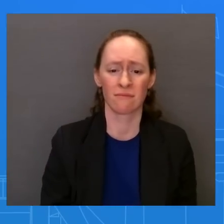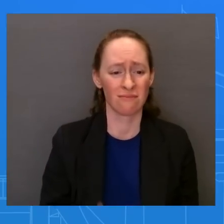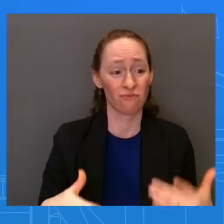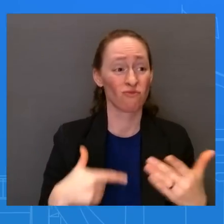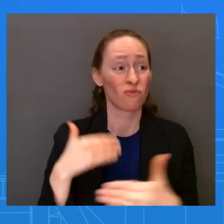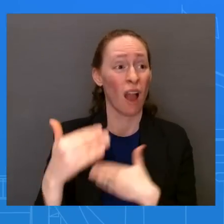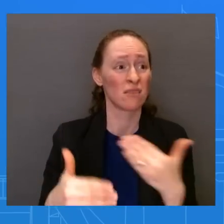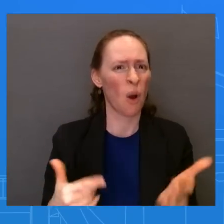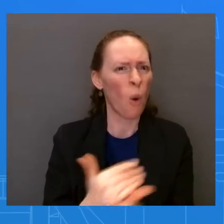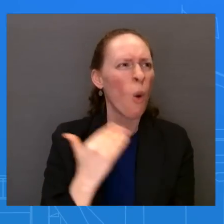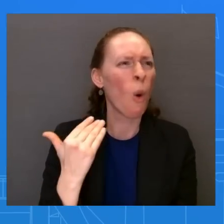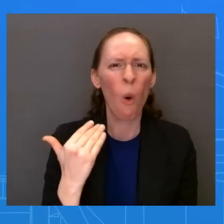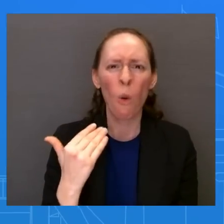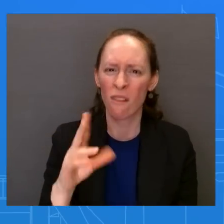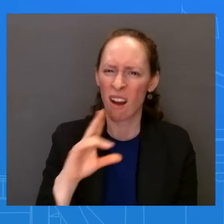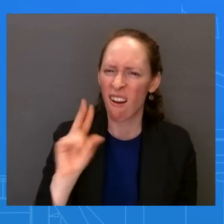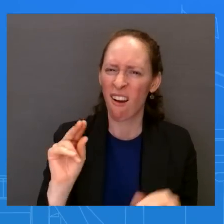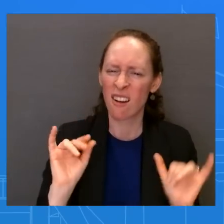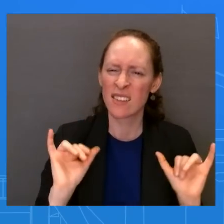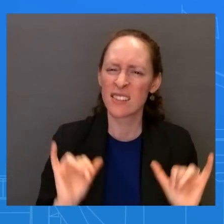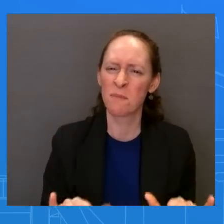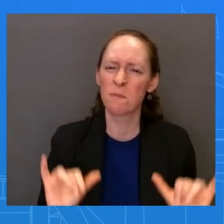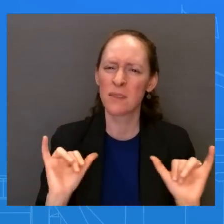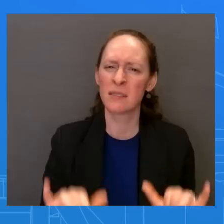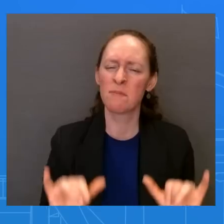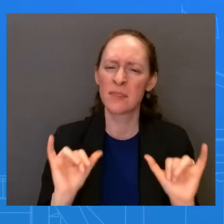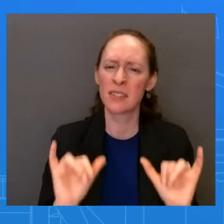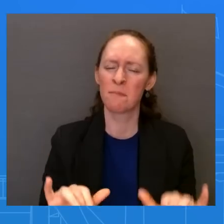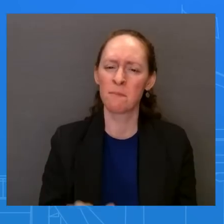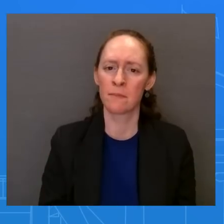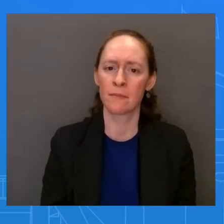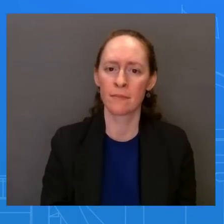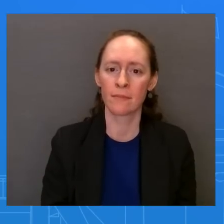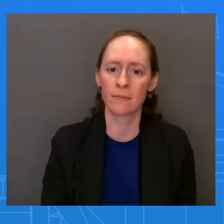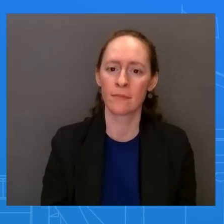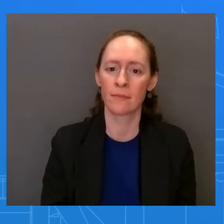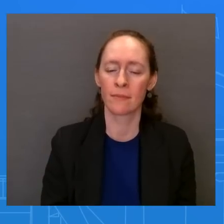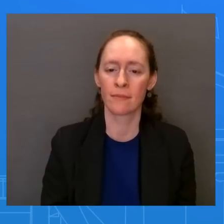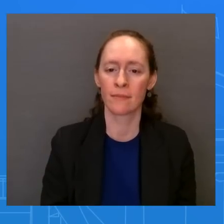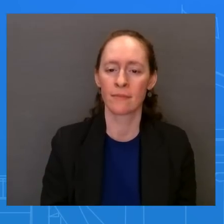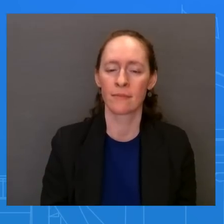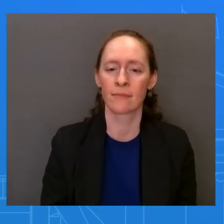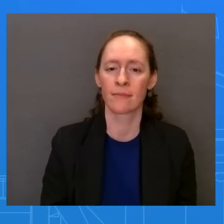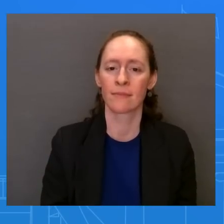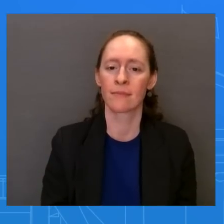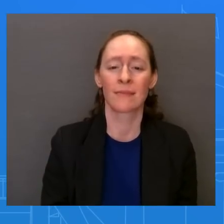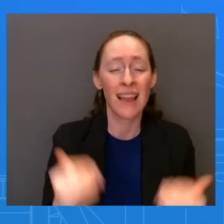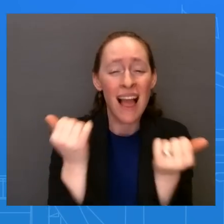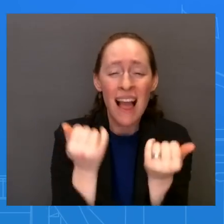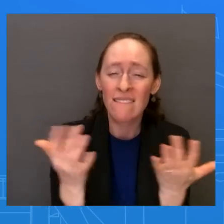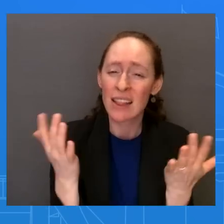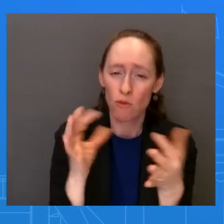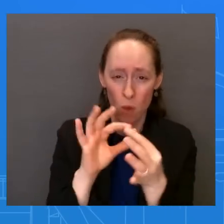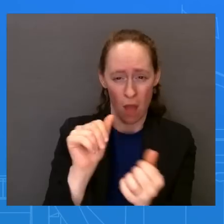Anything that is related to a legal process, a legal matter, we refer it to the Department of Justice.